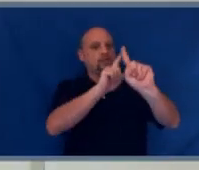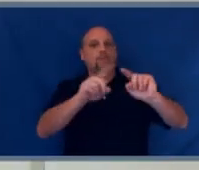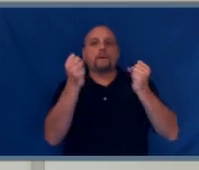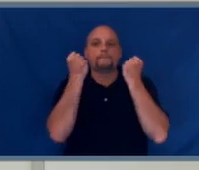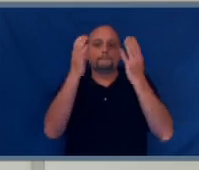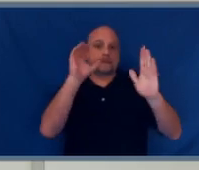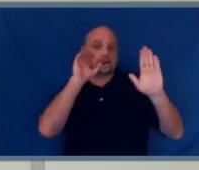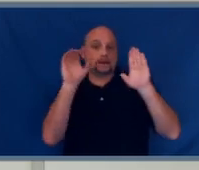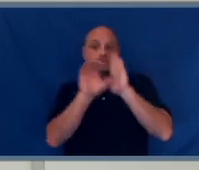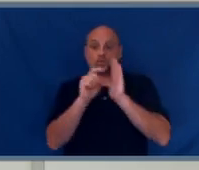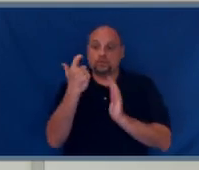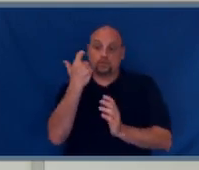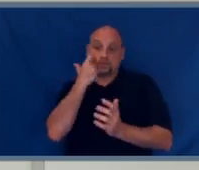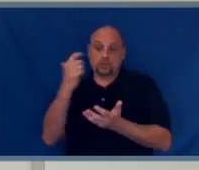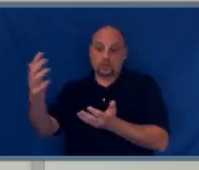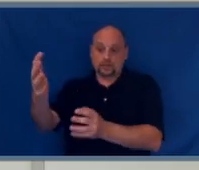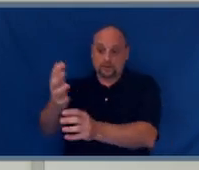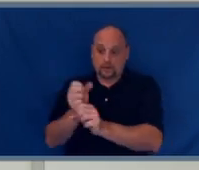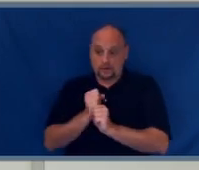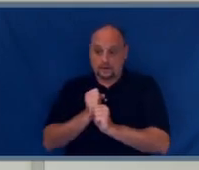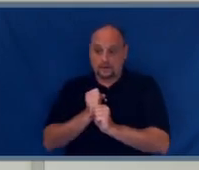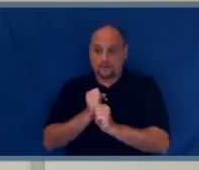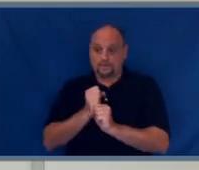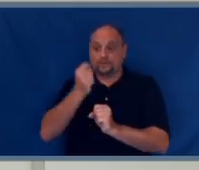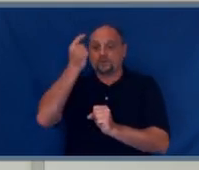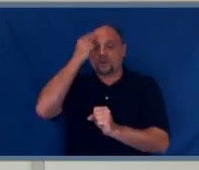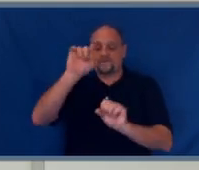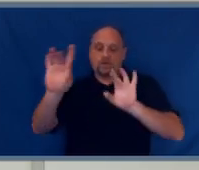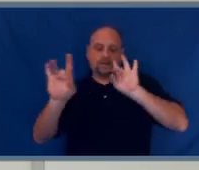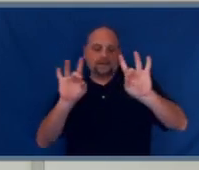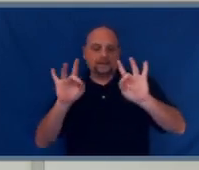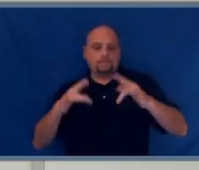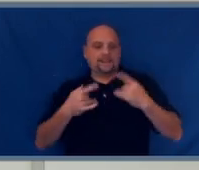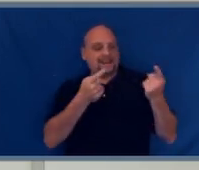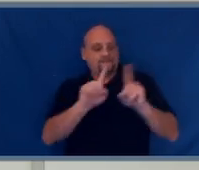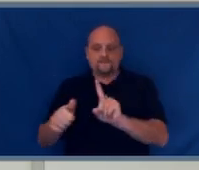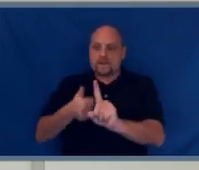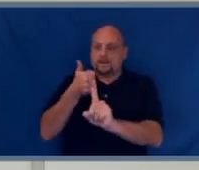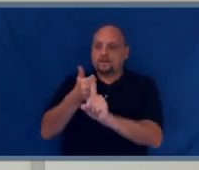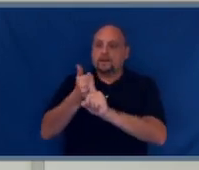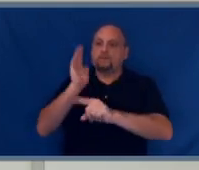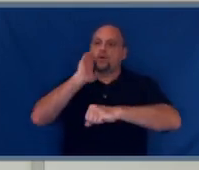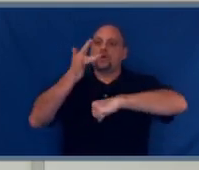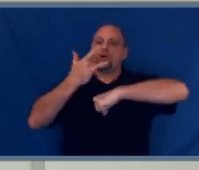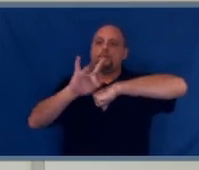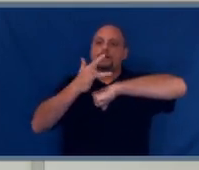RECENTLY ACQUIRED FOR THE SAMPLING EVENT WILL BE AVAILABLE ON THE WEBSITE.